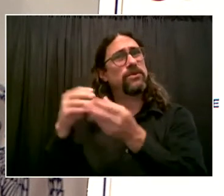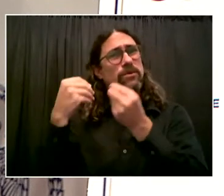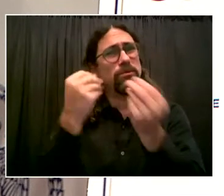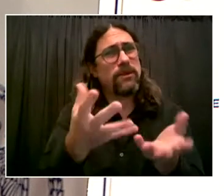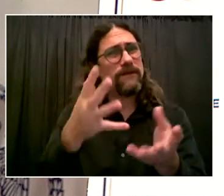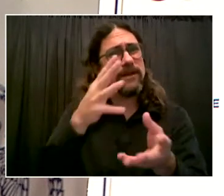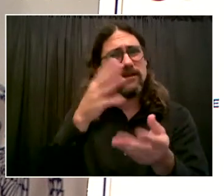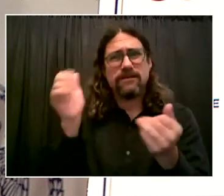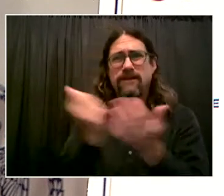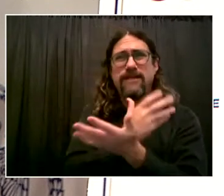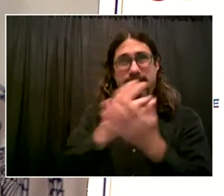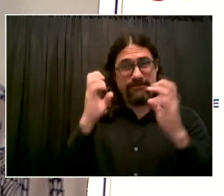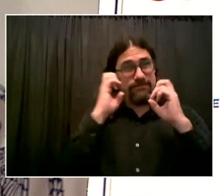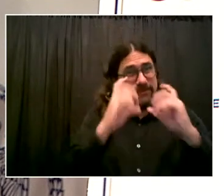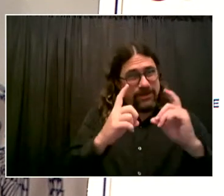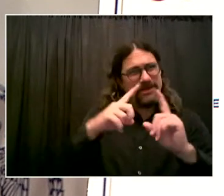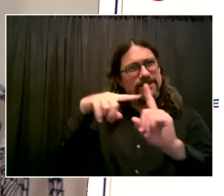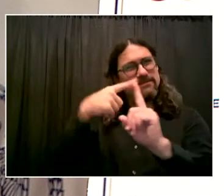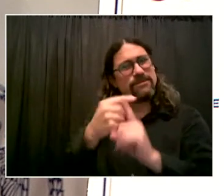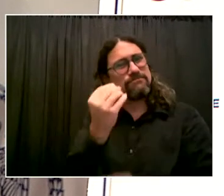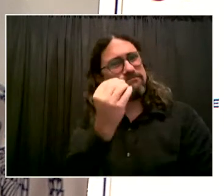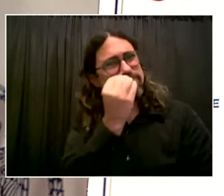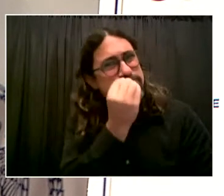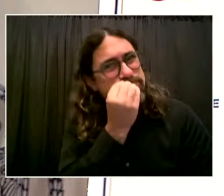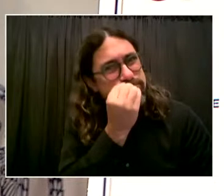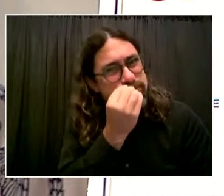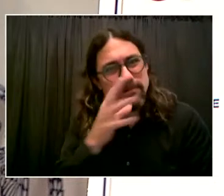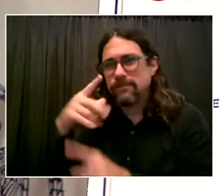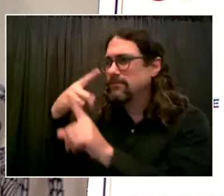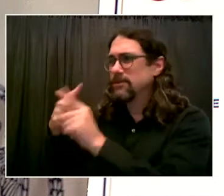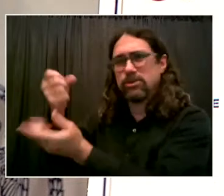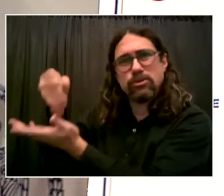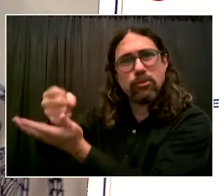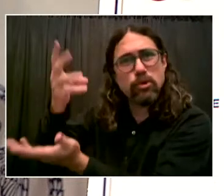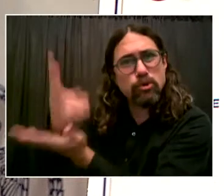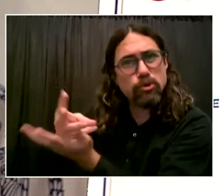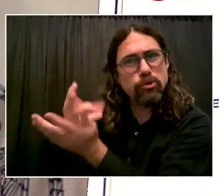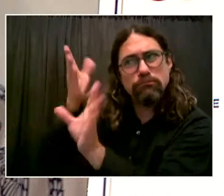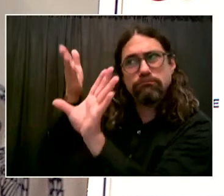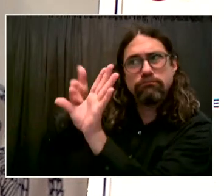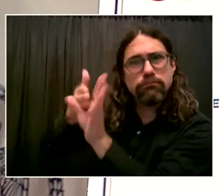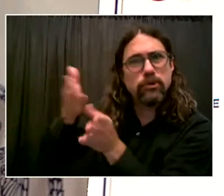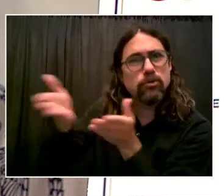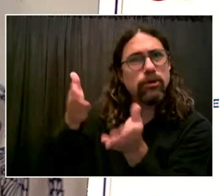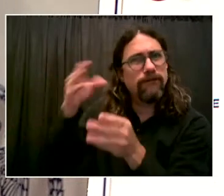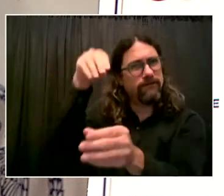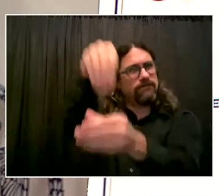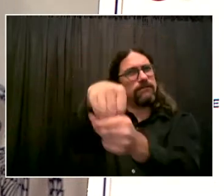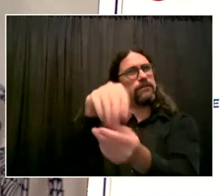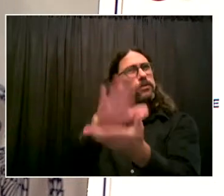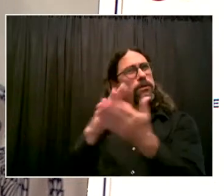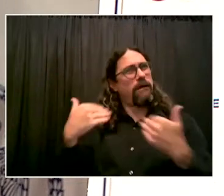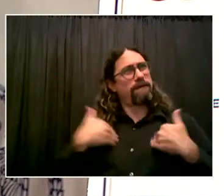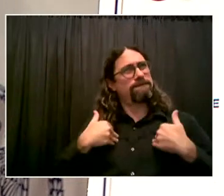ALL THOSE THINGS AGAIN. OUR HEALTHCARE LEADERSHIP HAS BEEN VERY CLEAR. OUR KIDS SUFFER